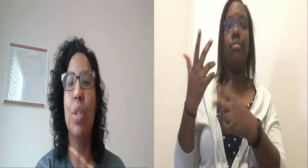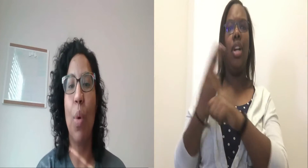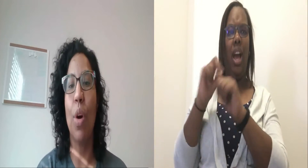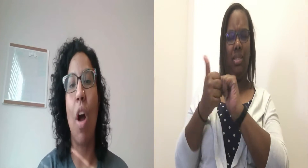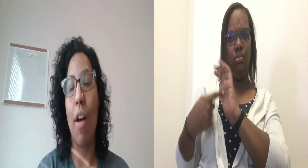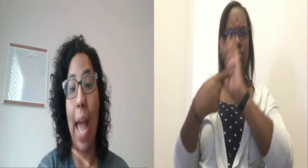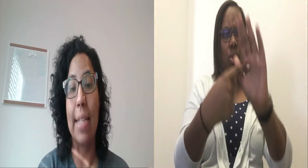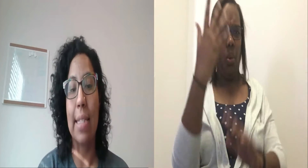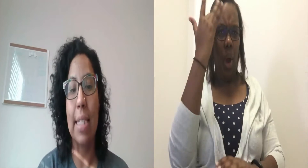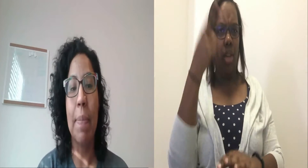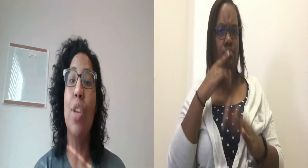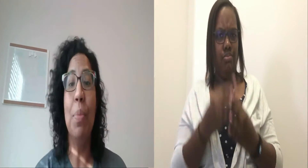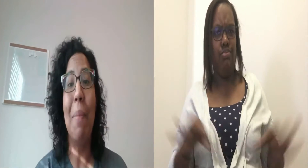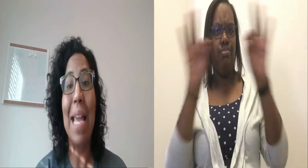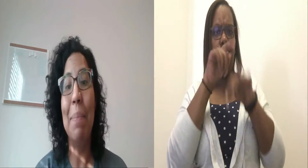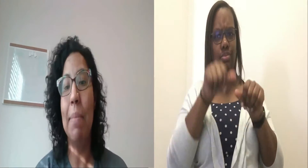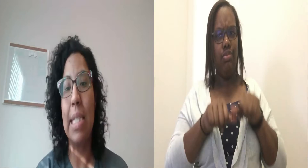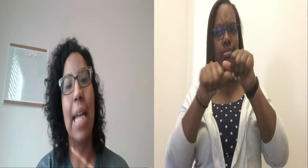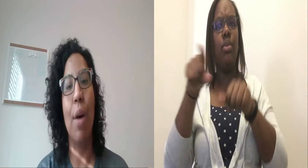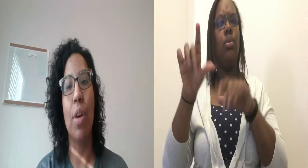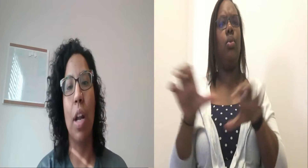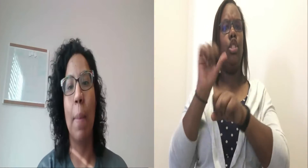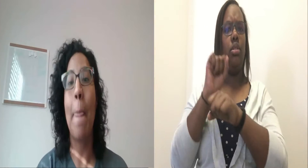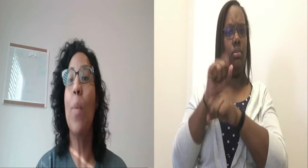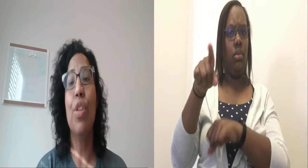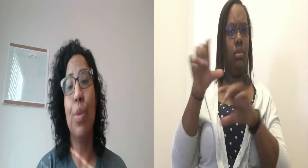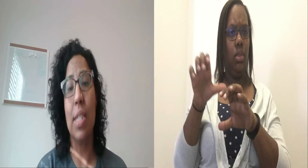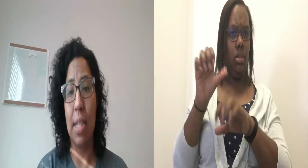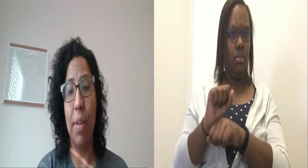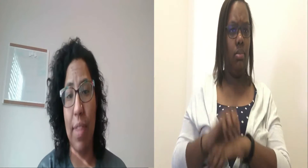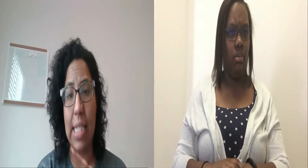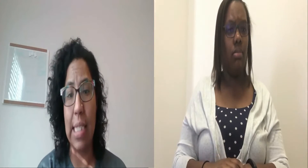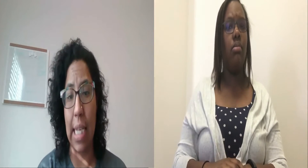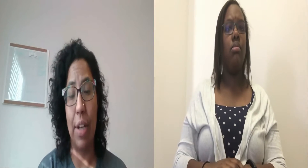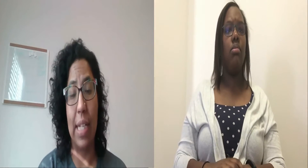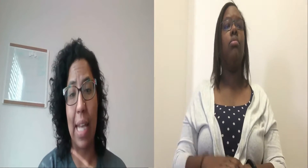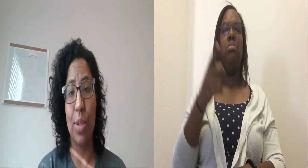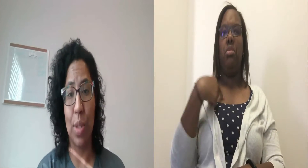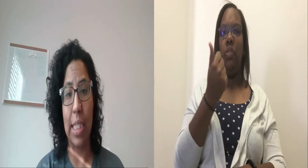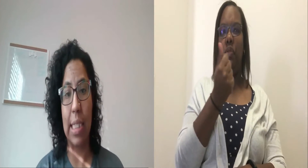support our asks. You might be missing out on when you're using some of this secondary data sources